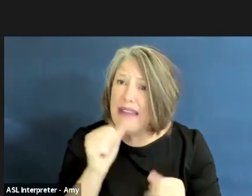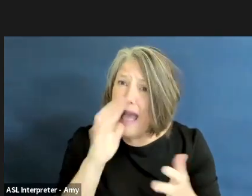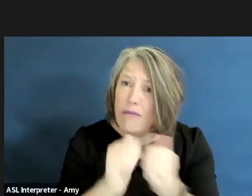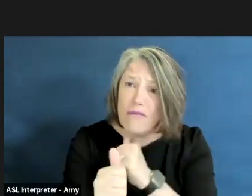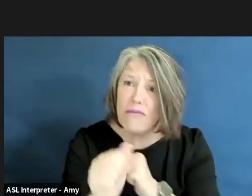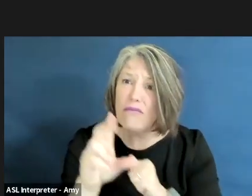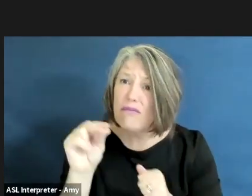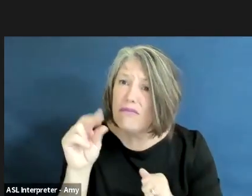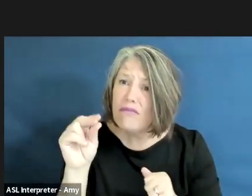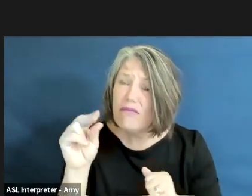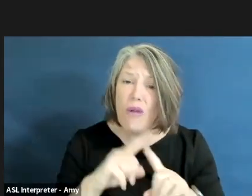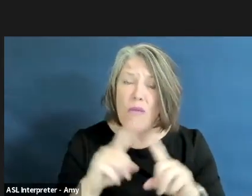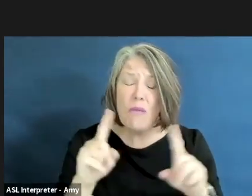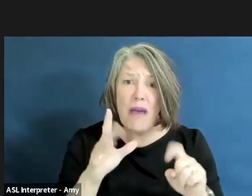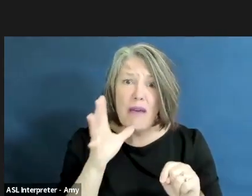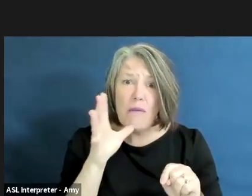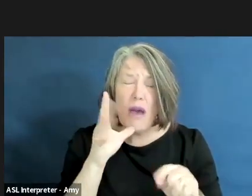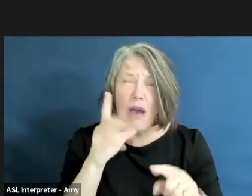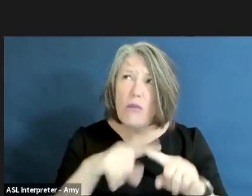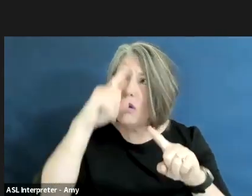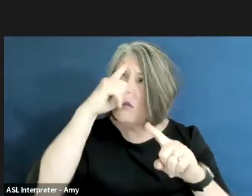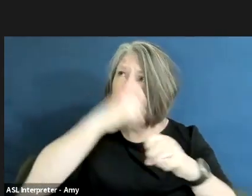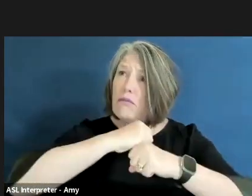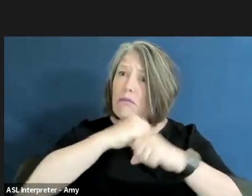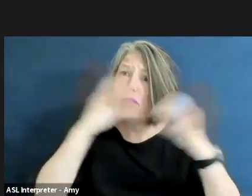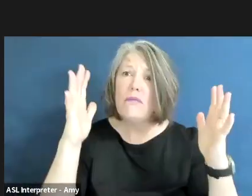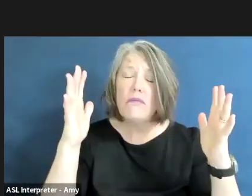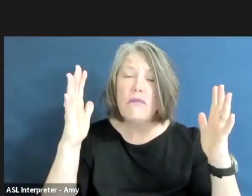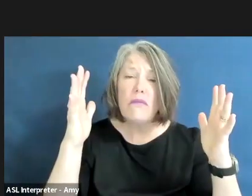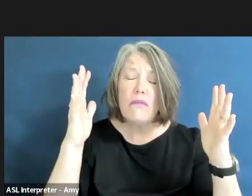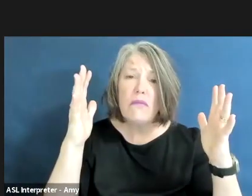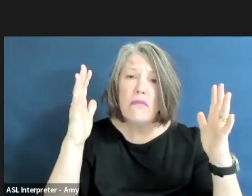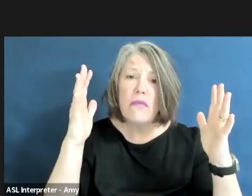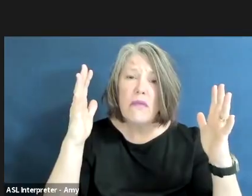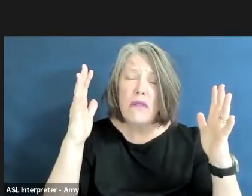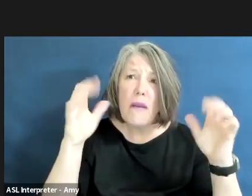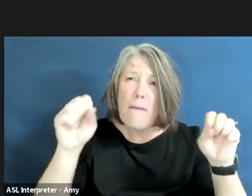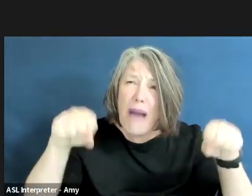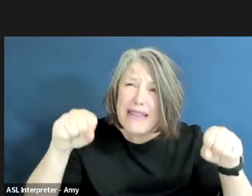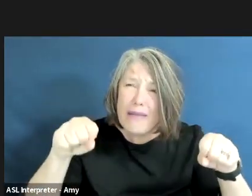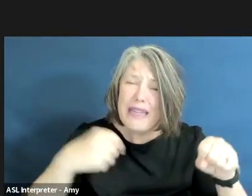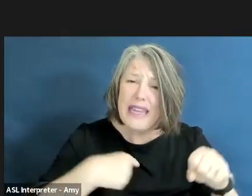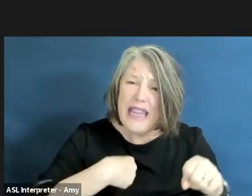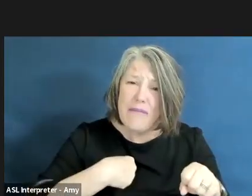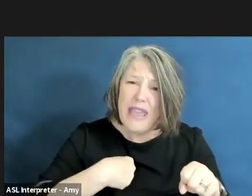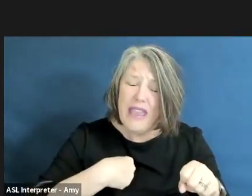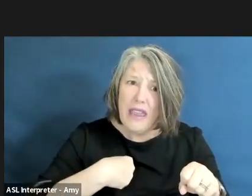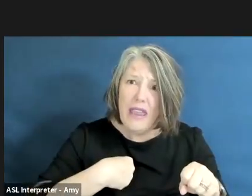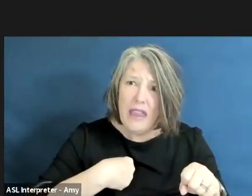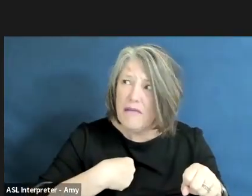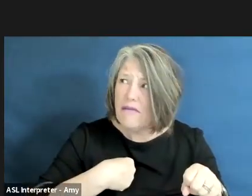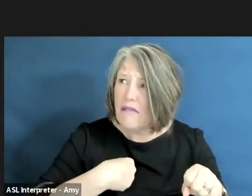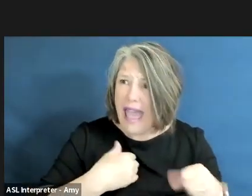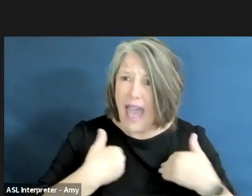but she couldn't see the possibility of me being capable that way.